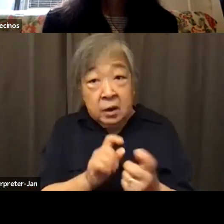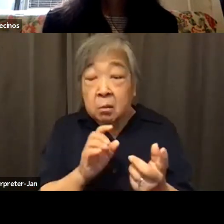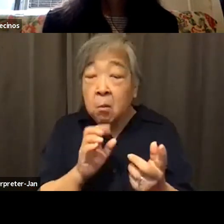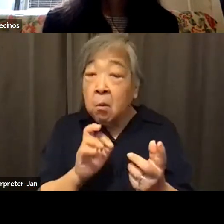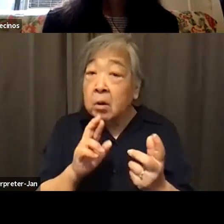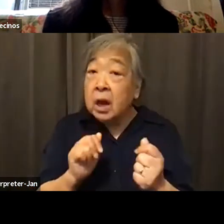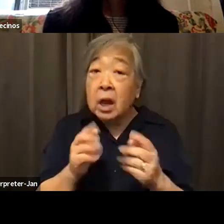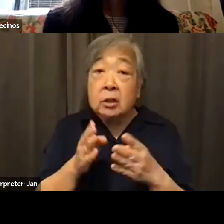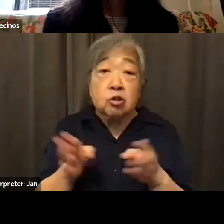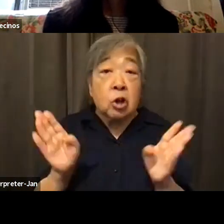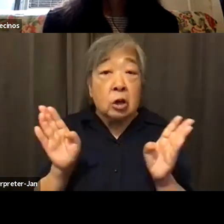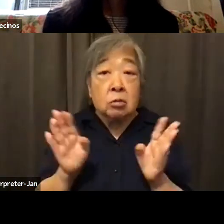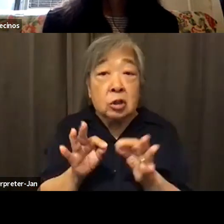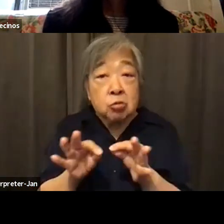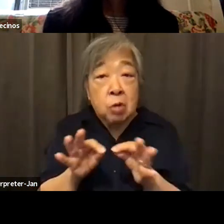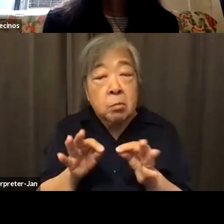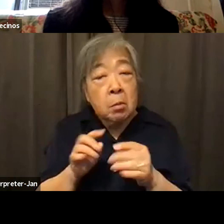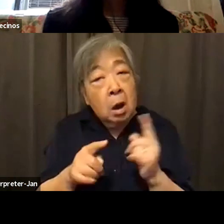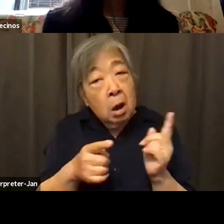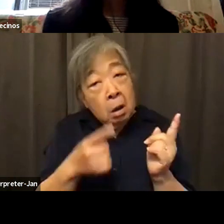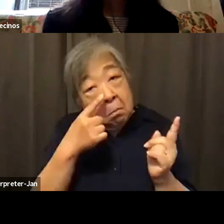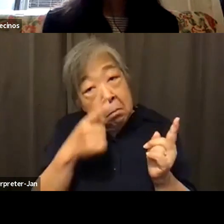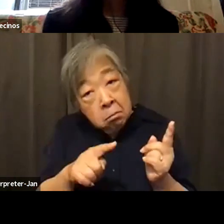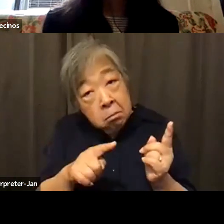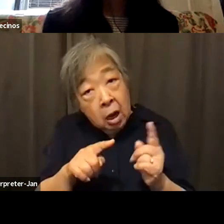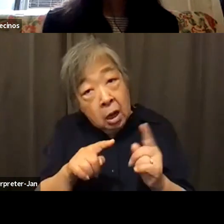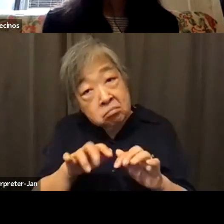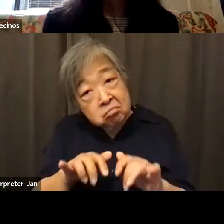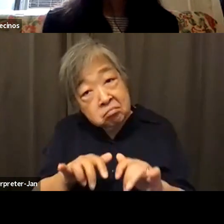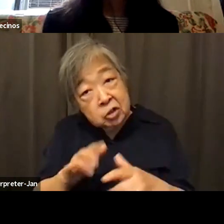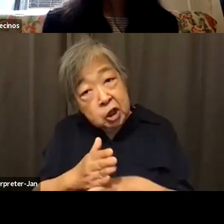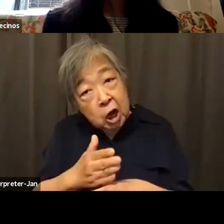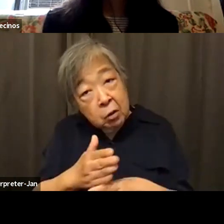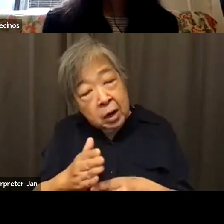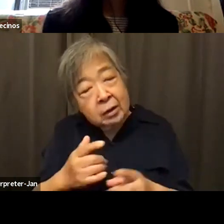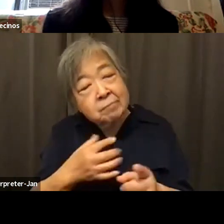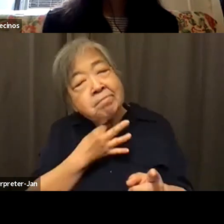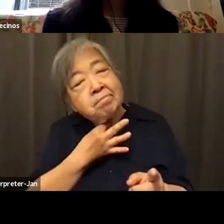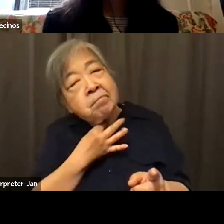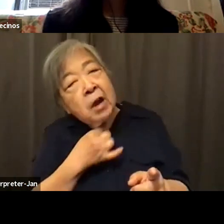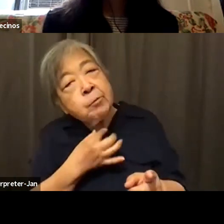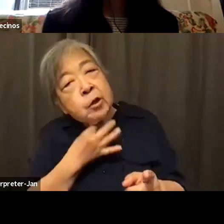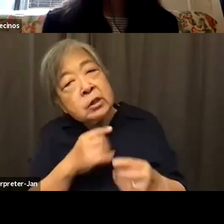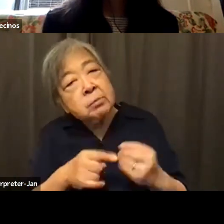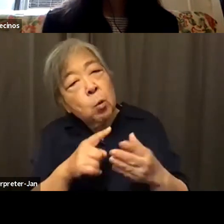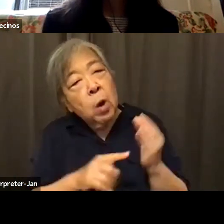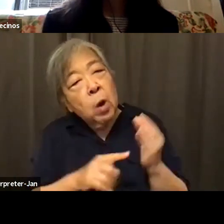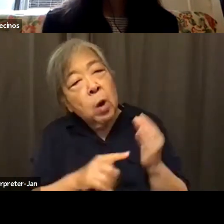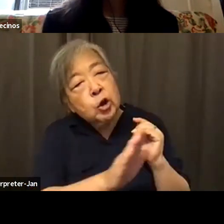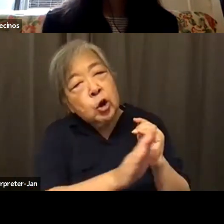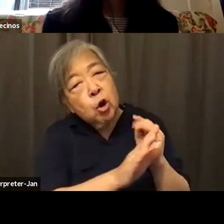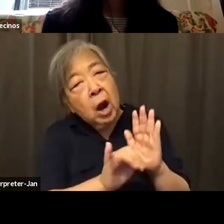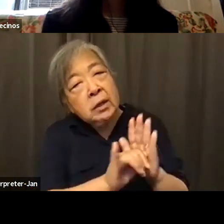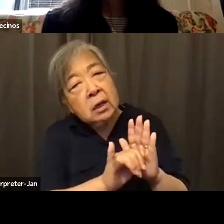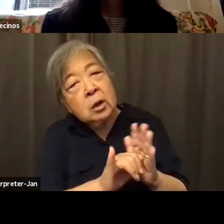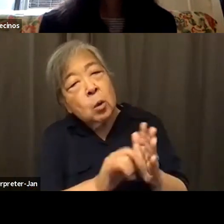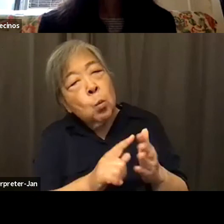But if you're willing to share I would love to know what some of the identities you're proud of.